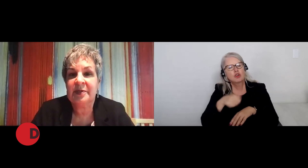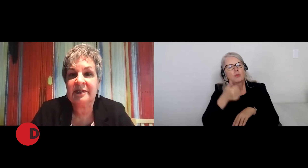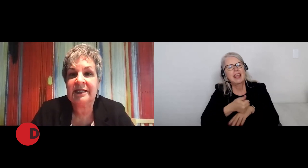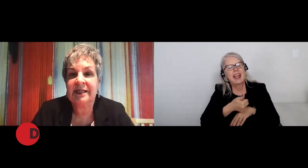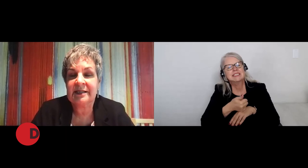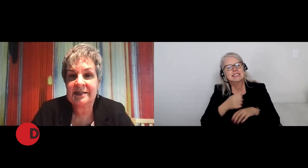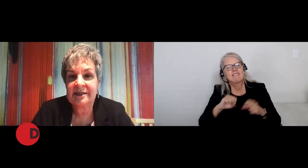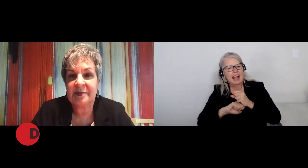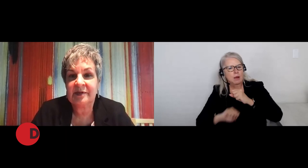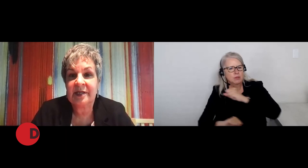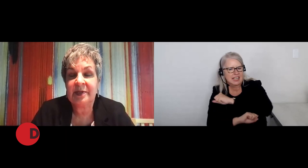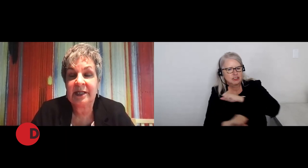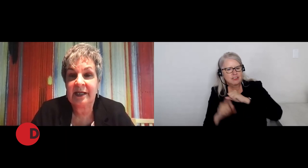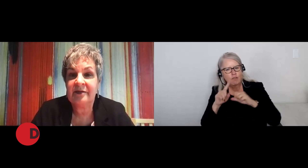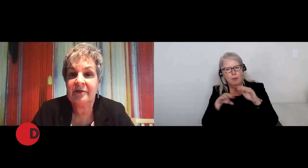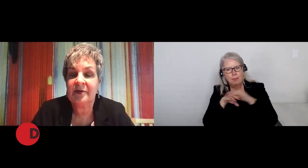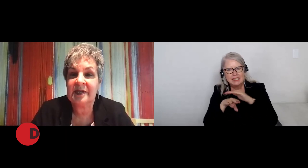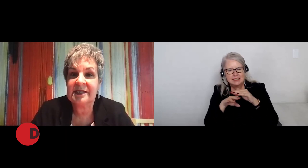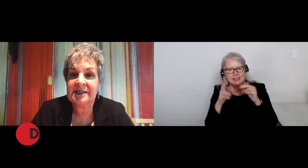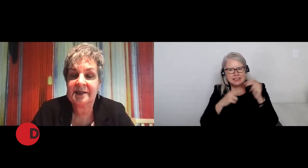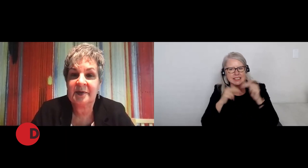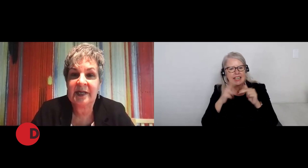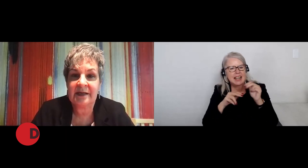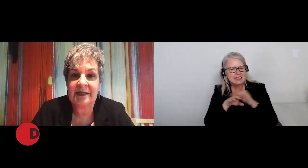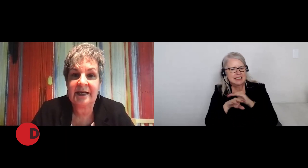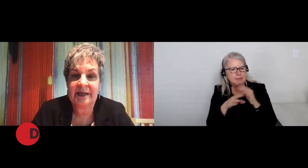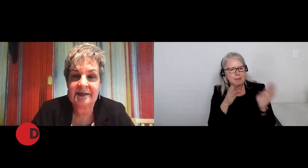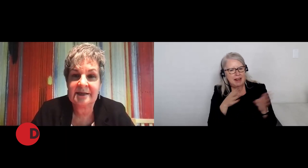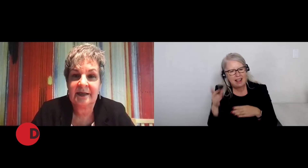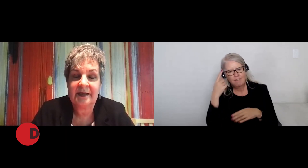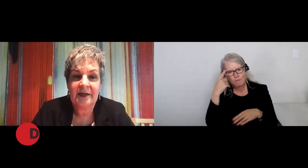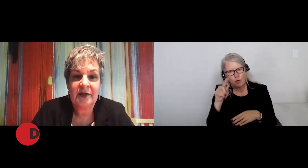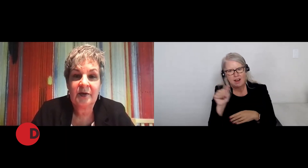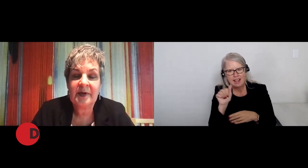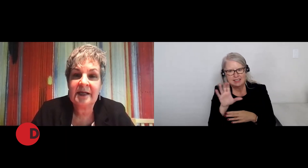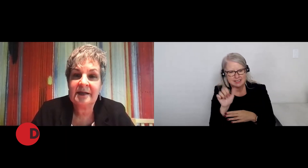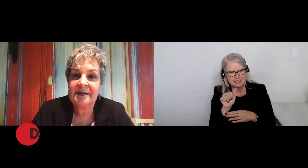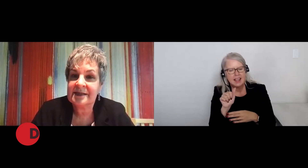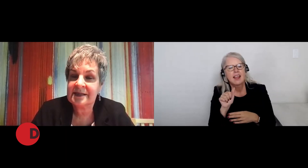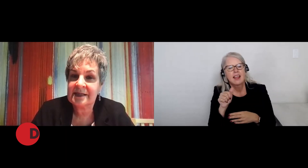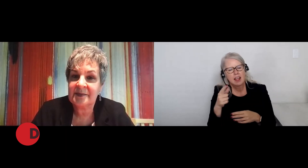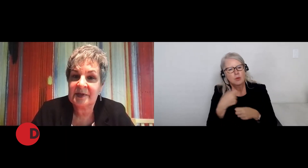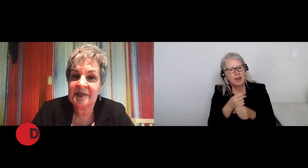creates foundations for building an accessibility plan for ACA.